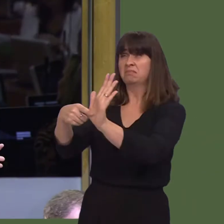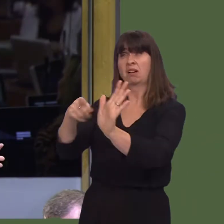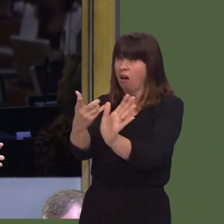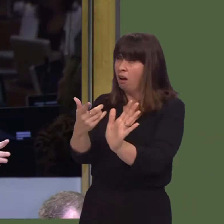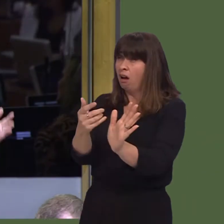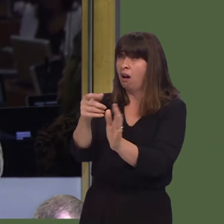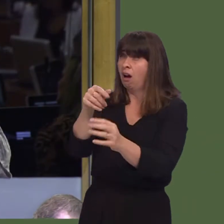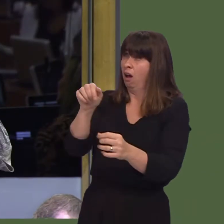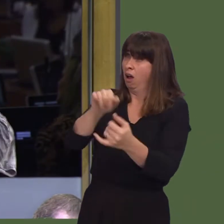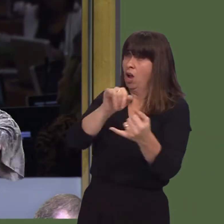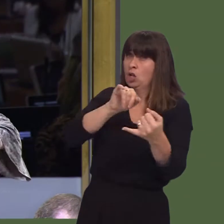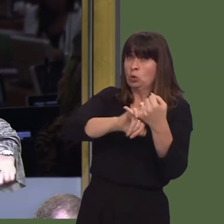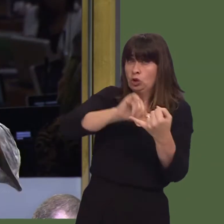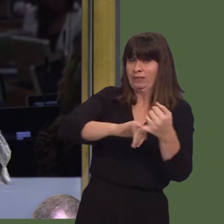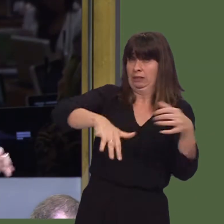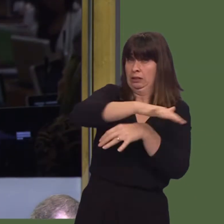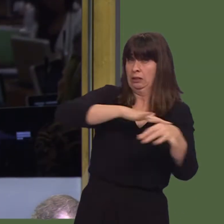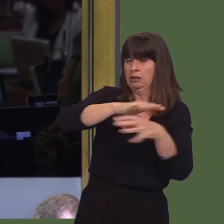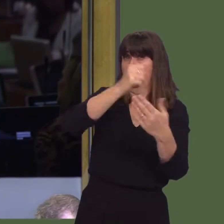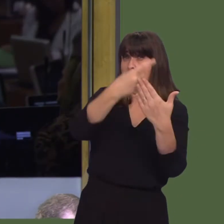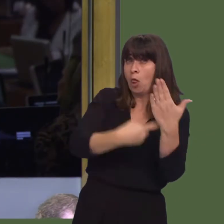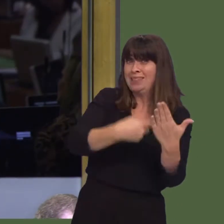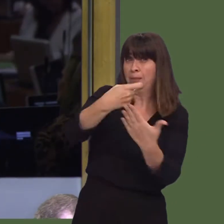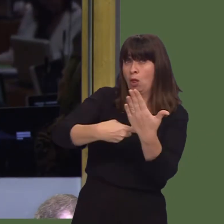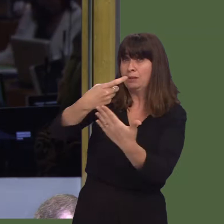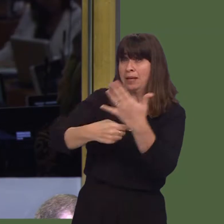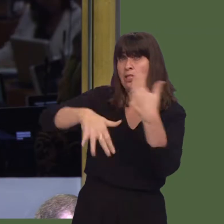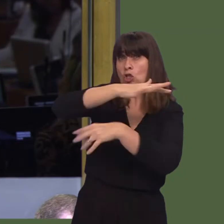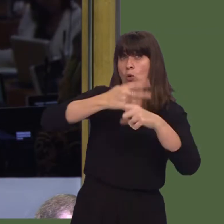social care policies, their social care activities and the Hywel Dda Local Health Board.